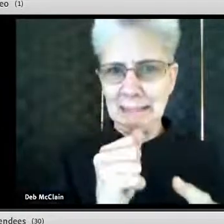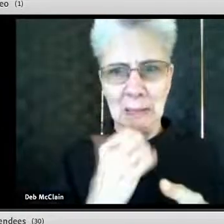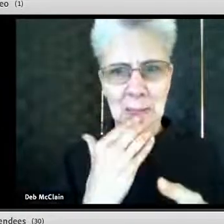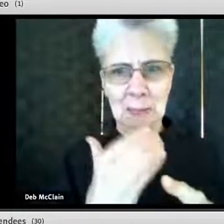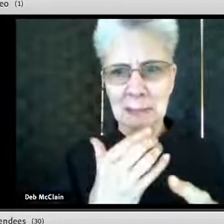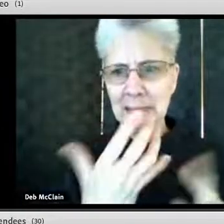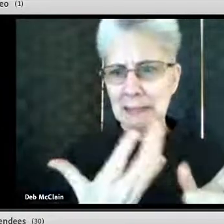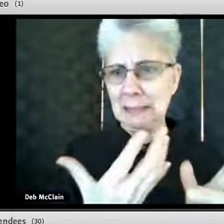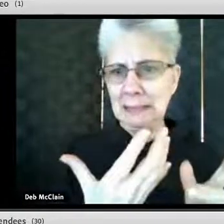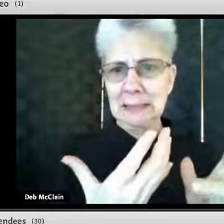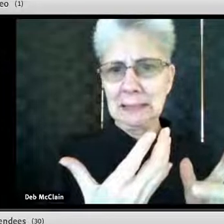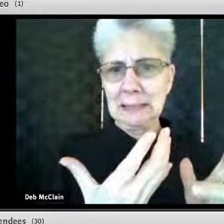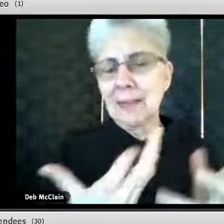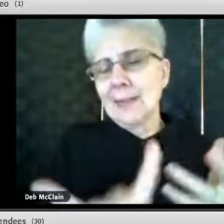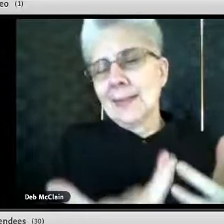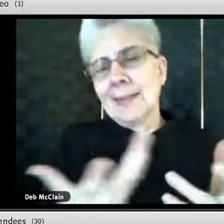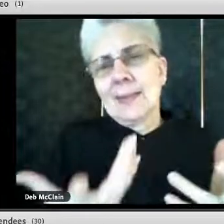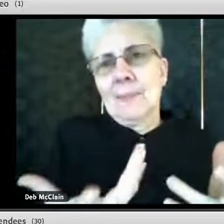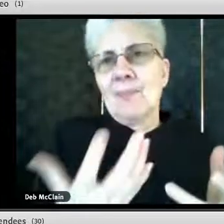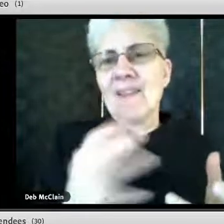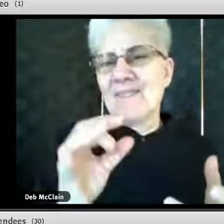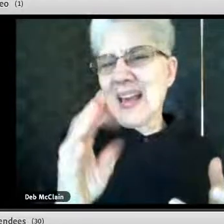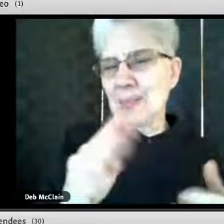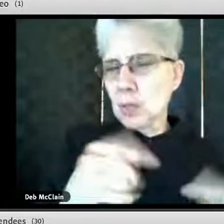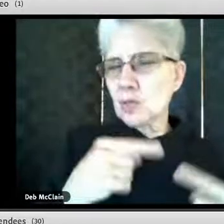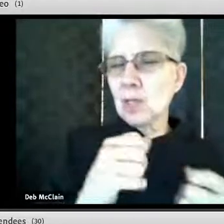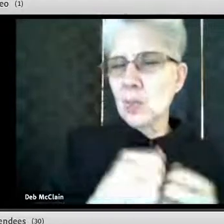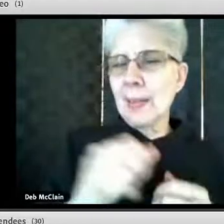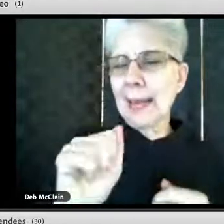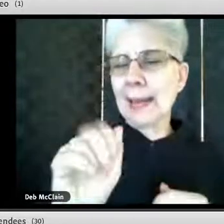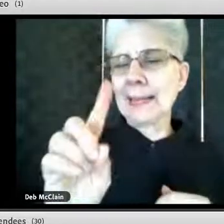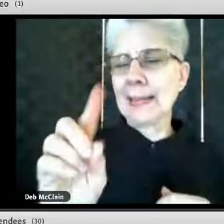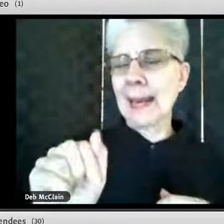They've had... Facebook struggles with ADA.